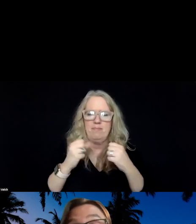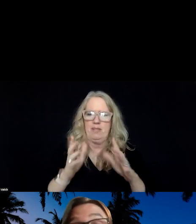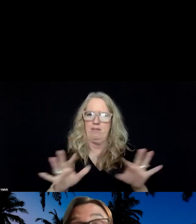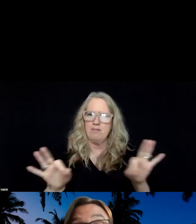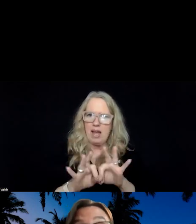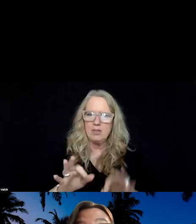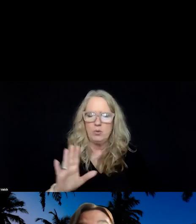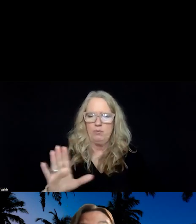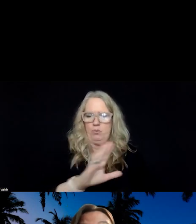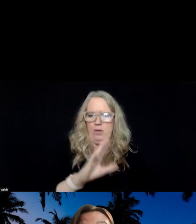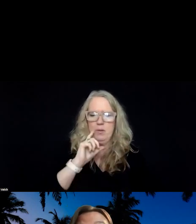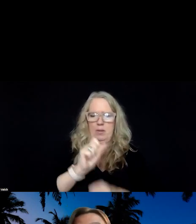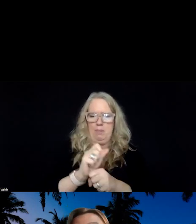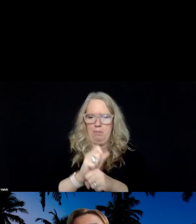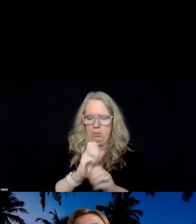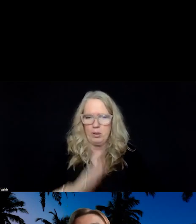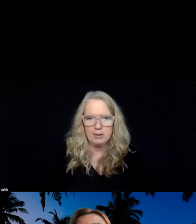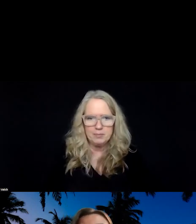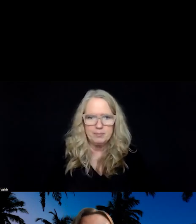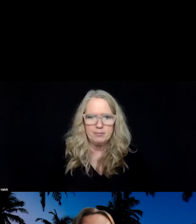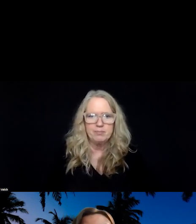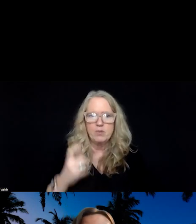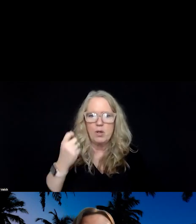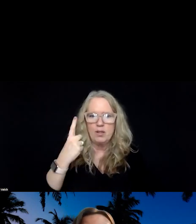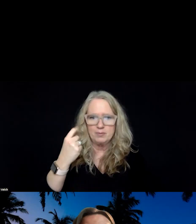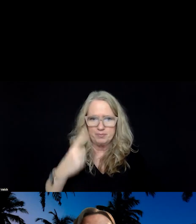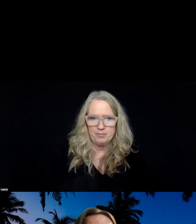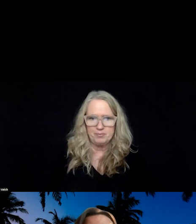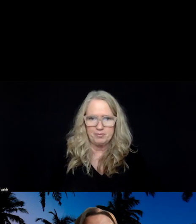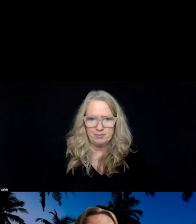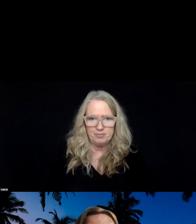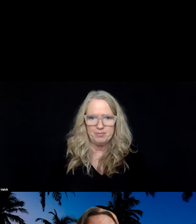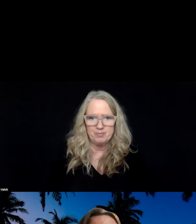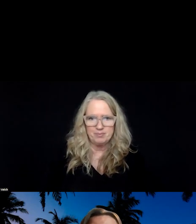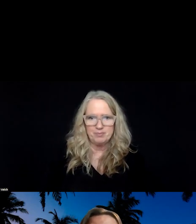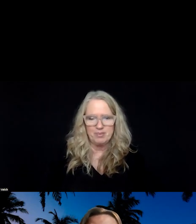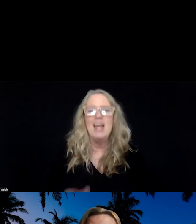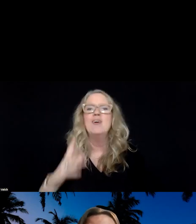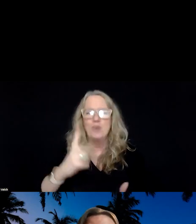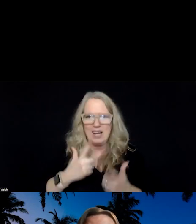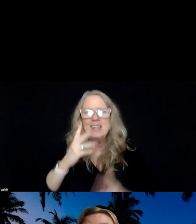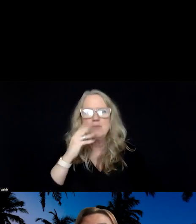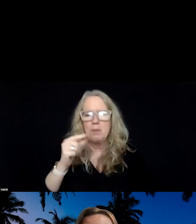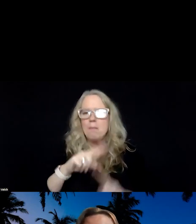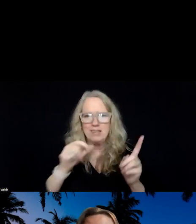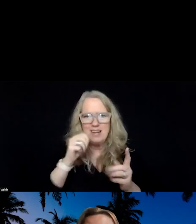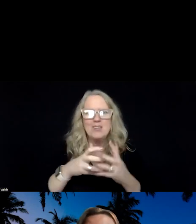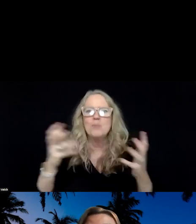EMPLOYED IN A WORKFORCE. WITH THAT, I AM GOING TO PASS IT TO